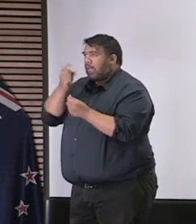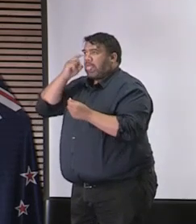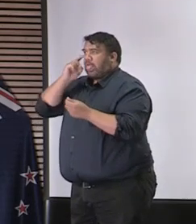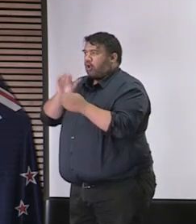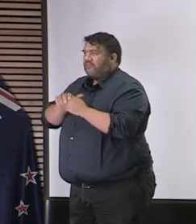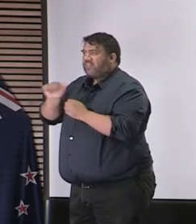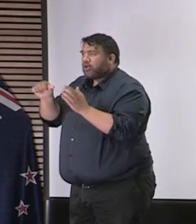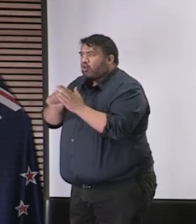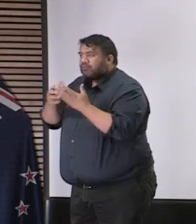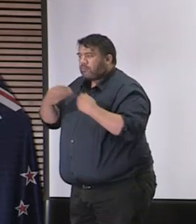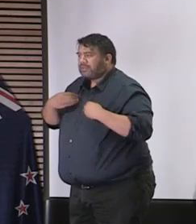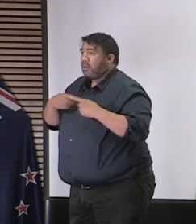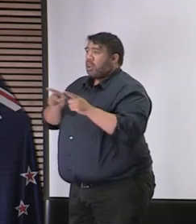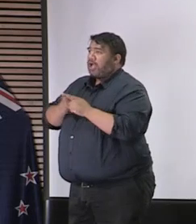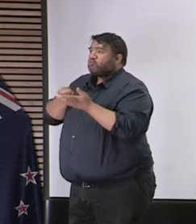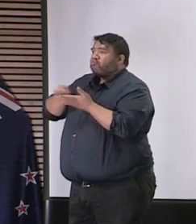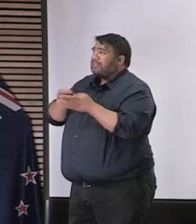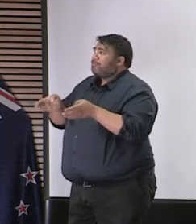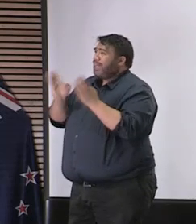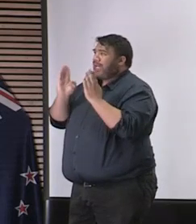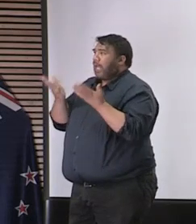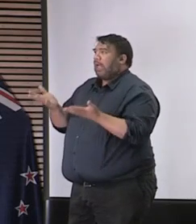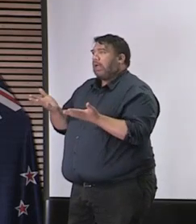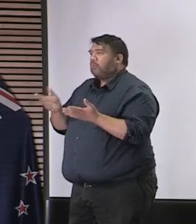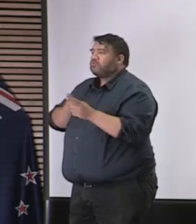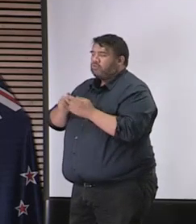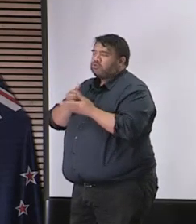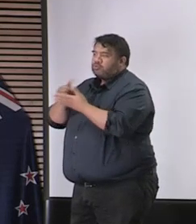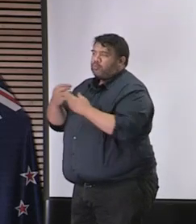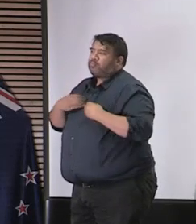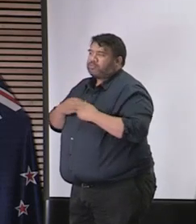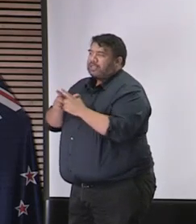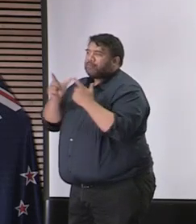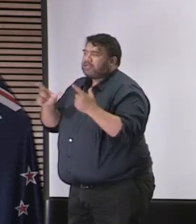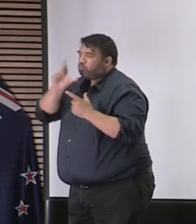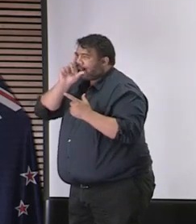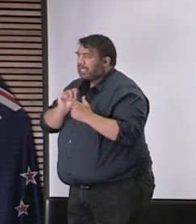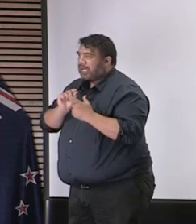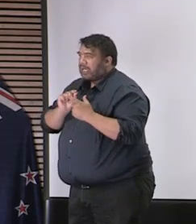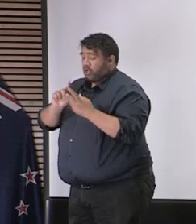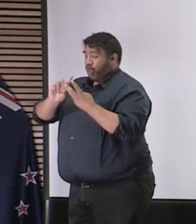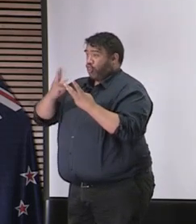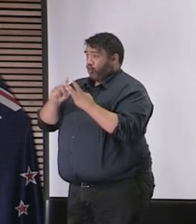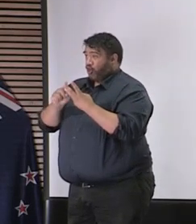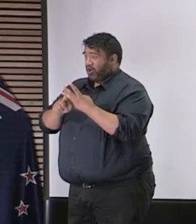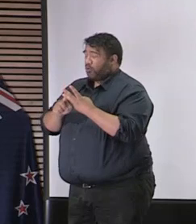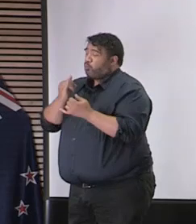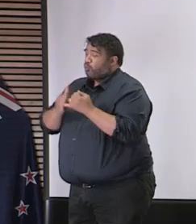workers. The second big expense often will be leases. We are working on ways that we can ease the pressure there,